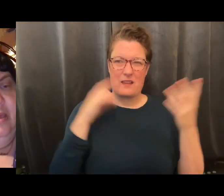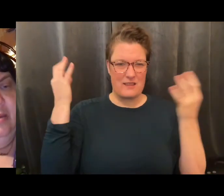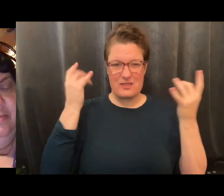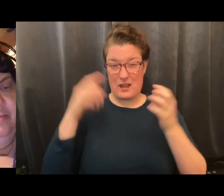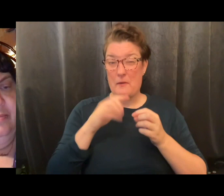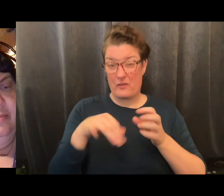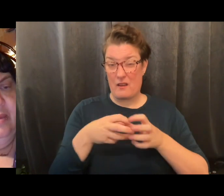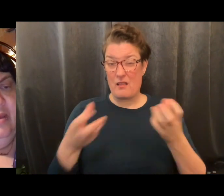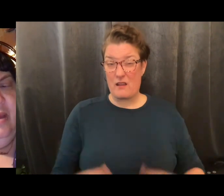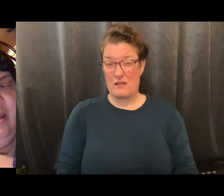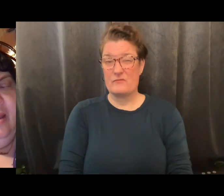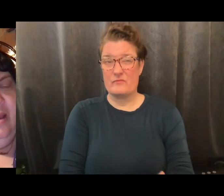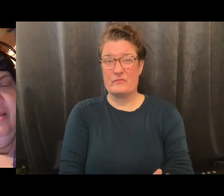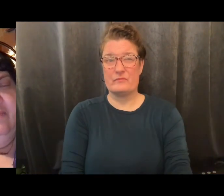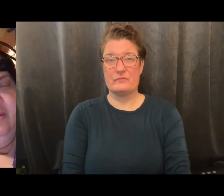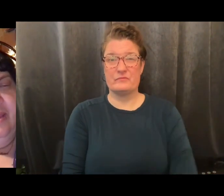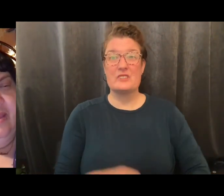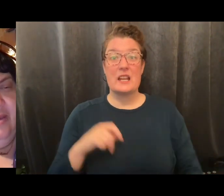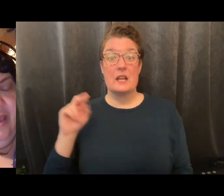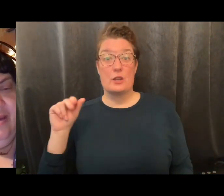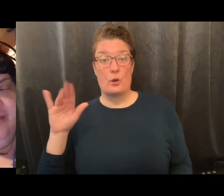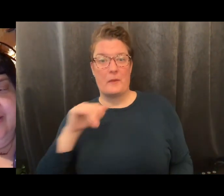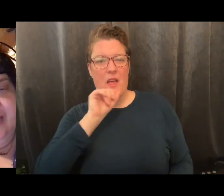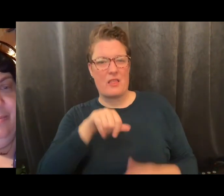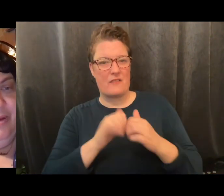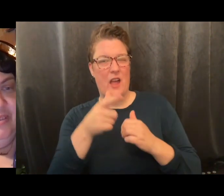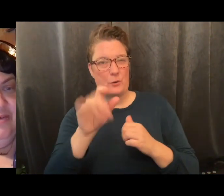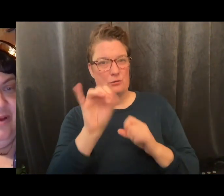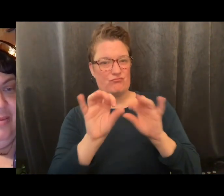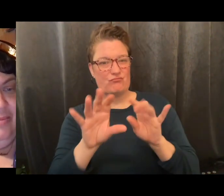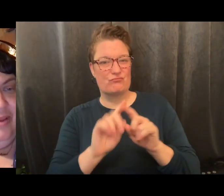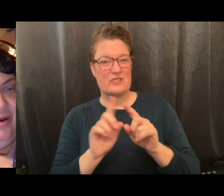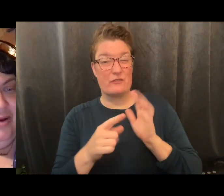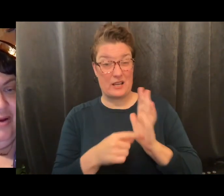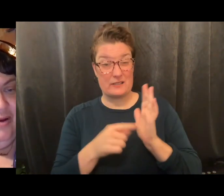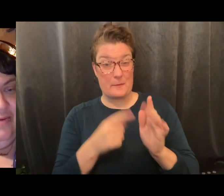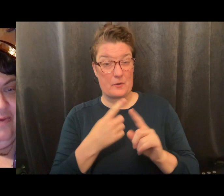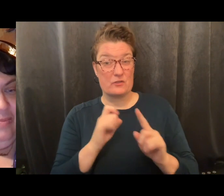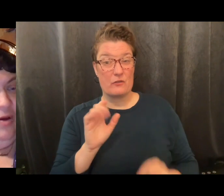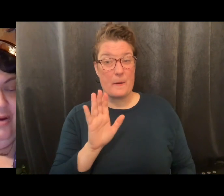I love the way that you gave examples from your, from your own self for,